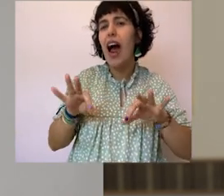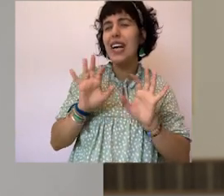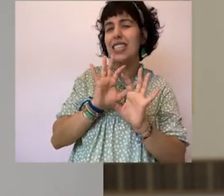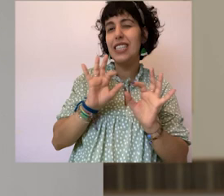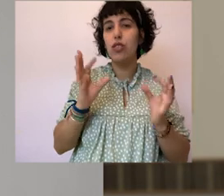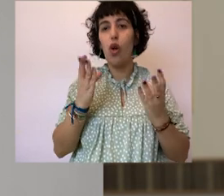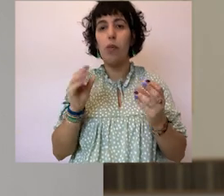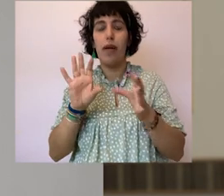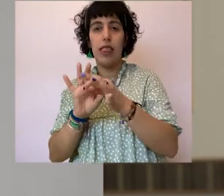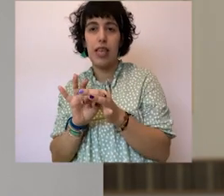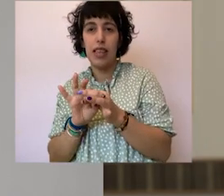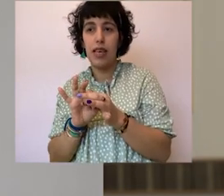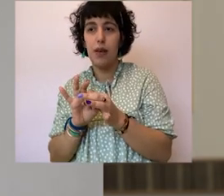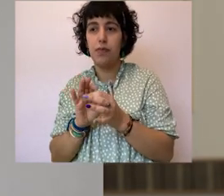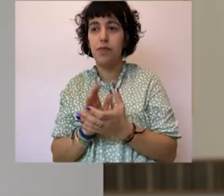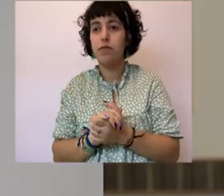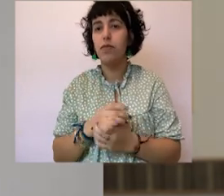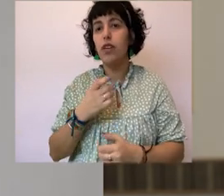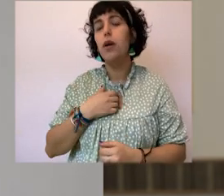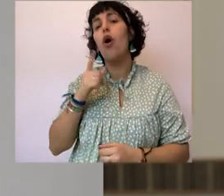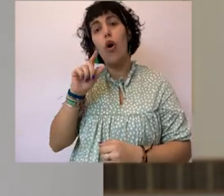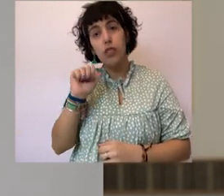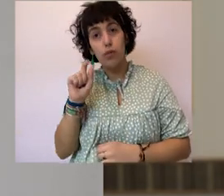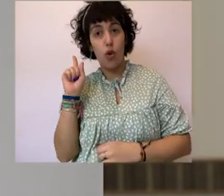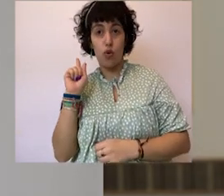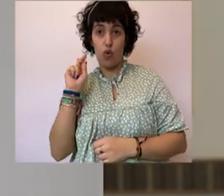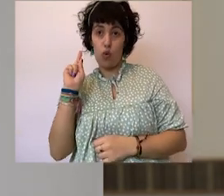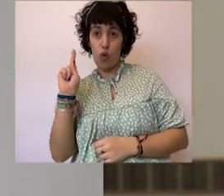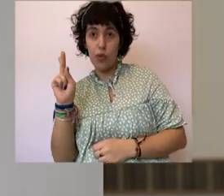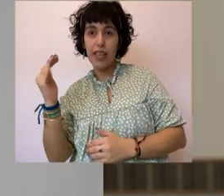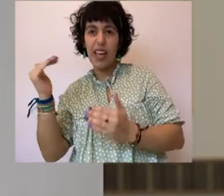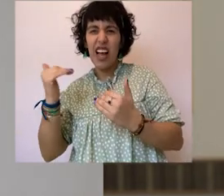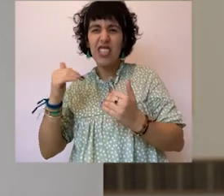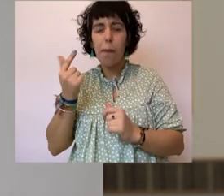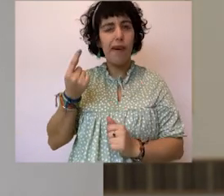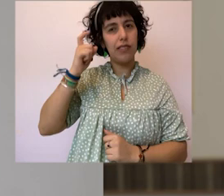It's about being very unprepared, actually, that's why. In there, I realized he was coming.